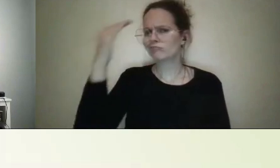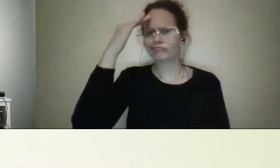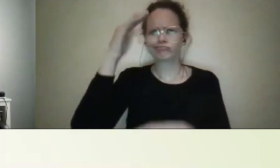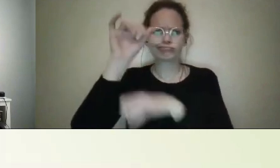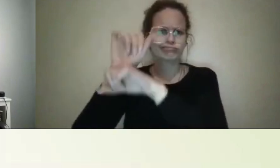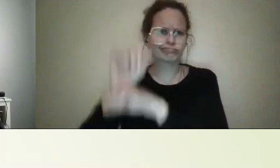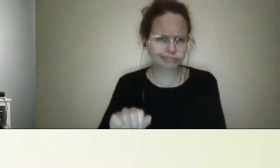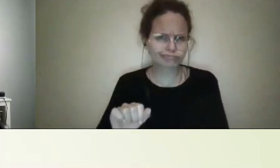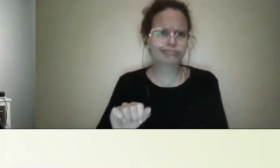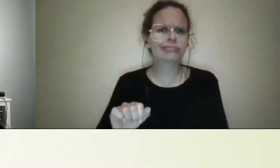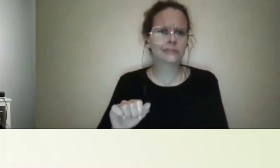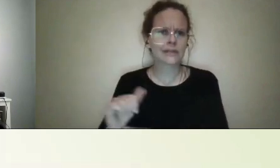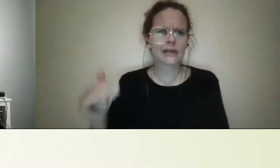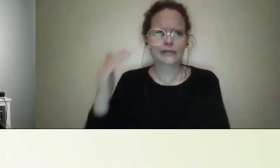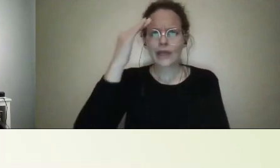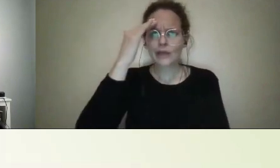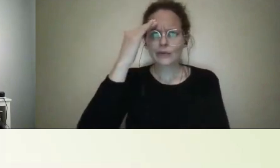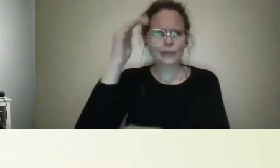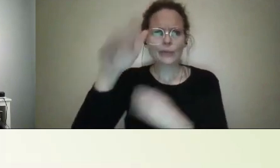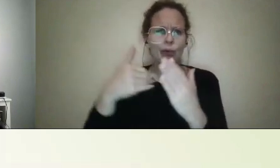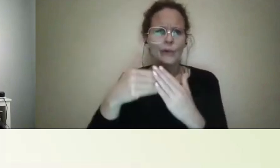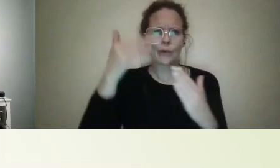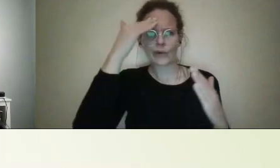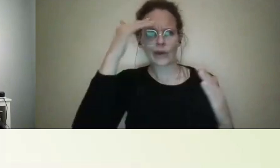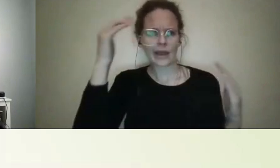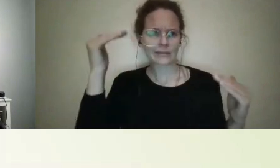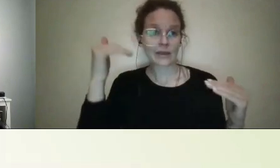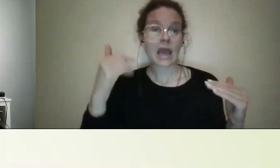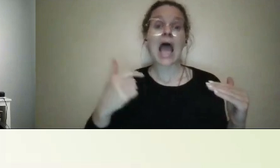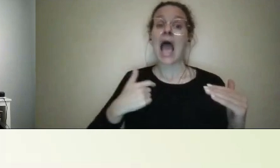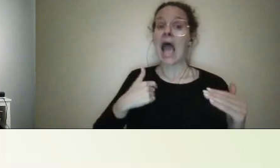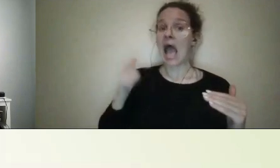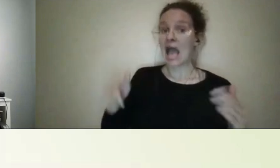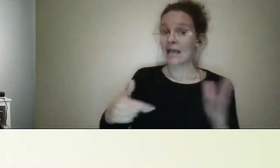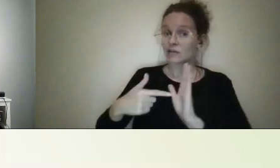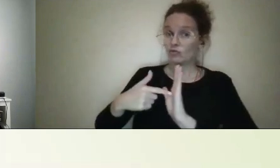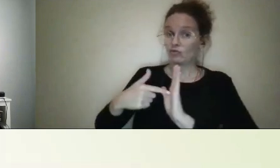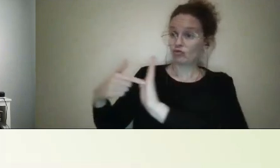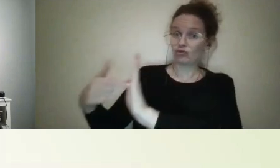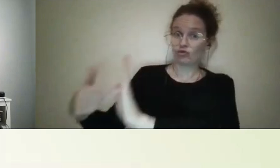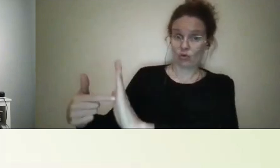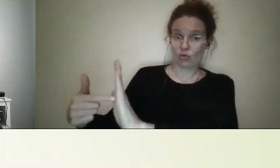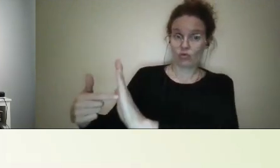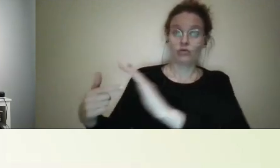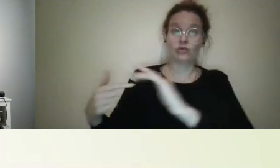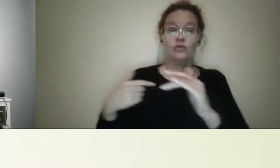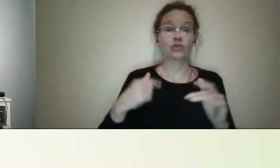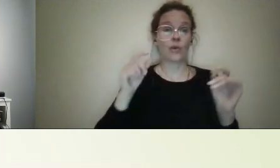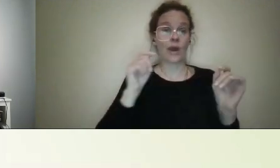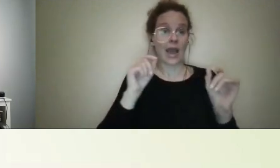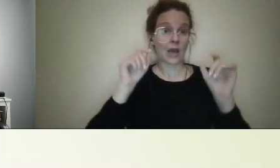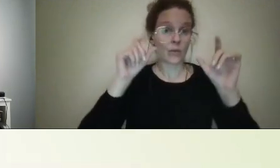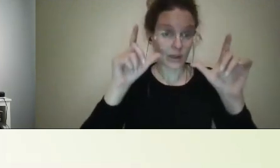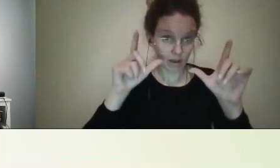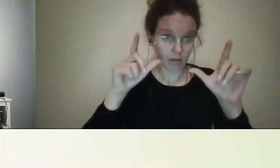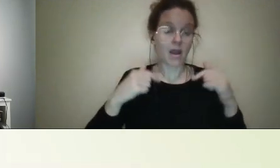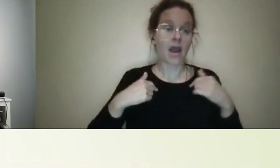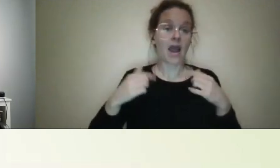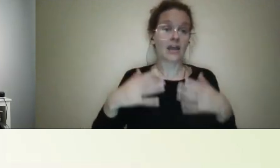I had to model those expectations. So I would get up, I would get dressed, I would have breakfast,